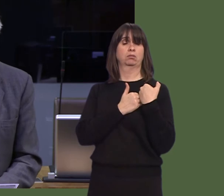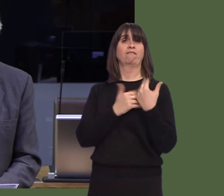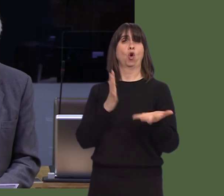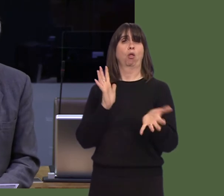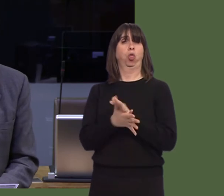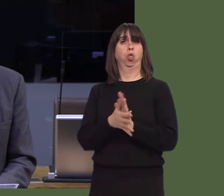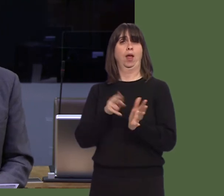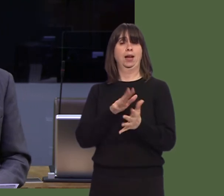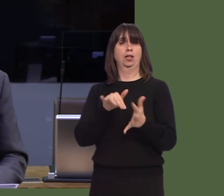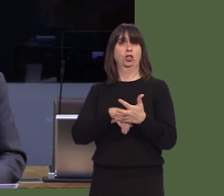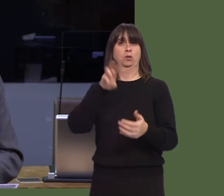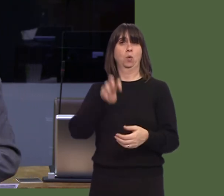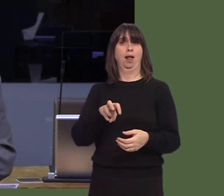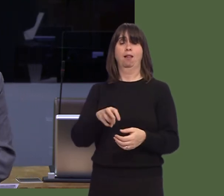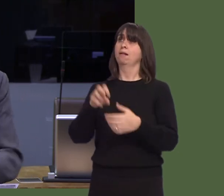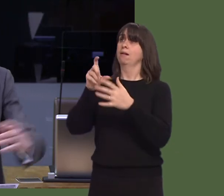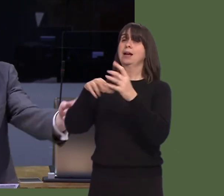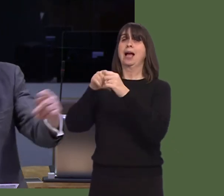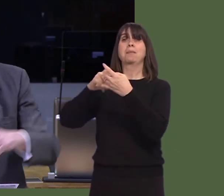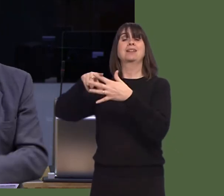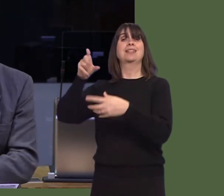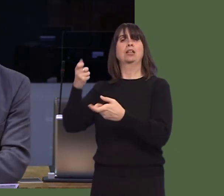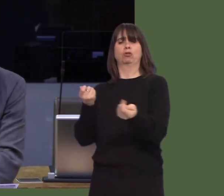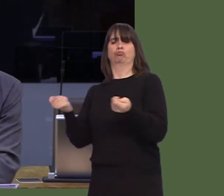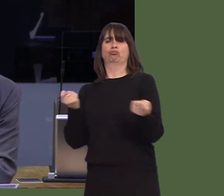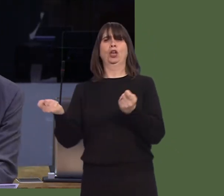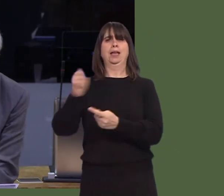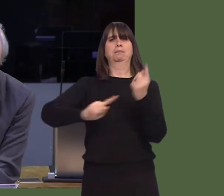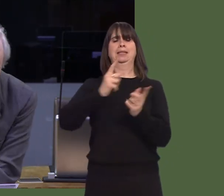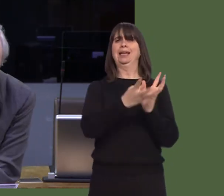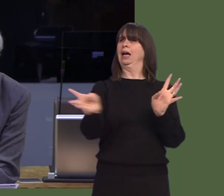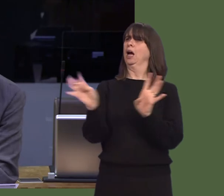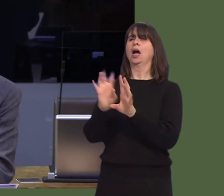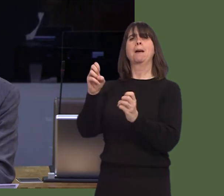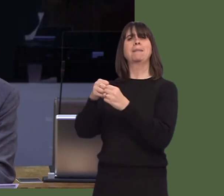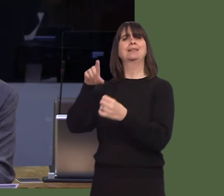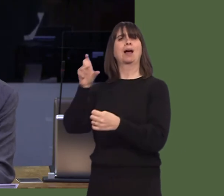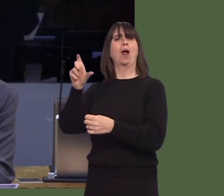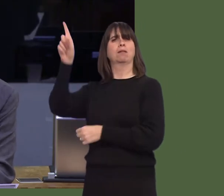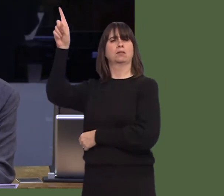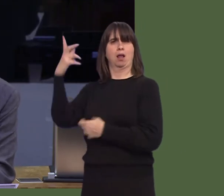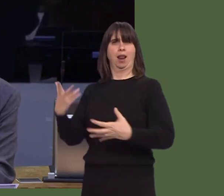It is their biggest market; 90 per cent of our food and drink exports go there.